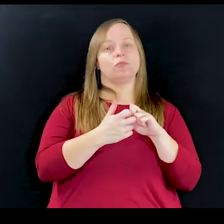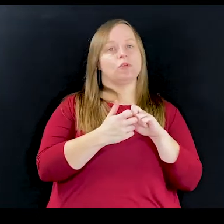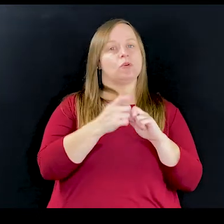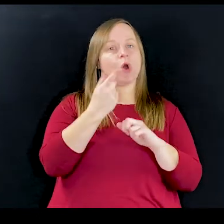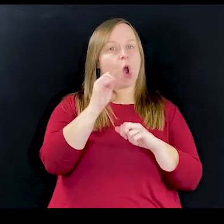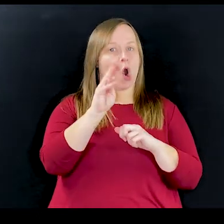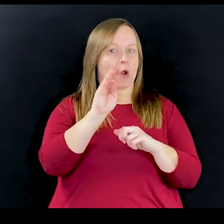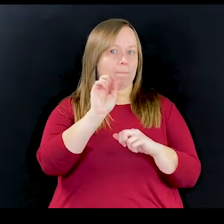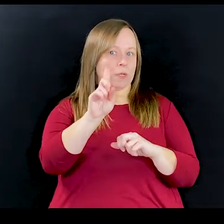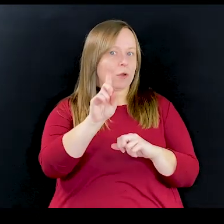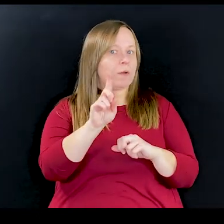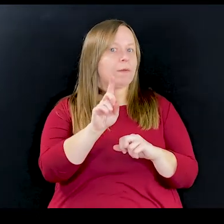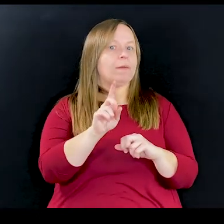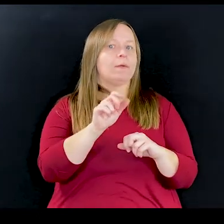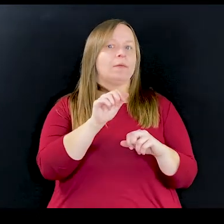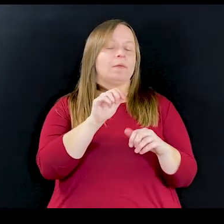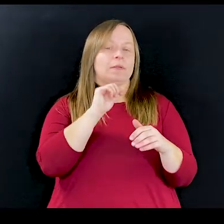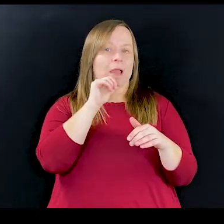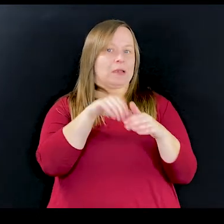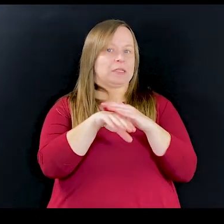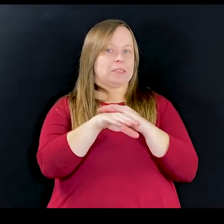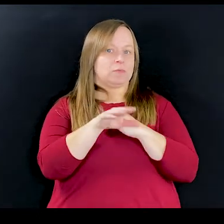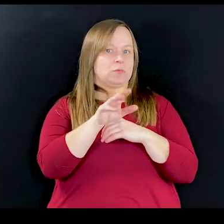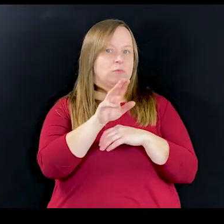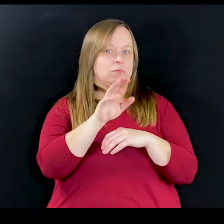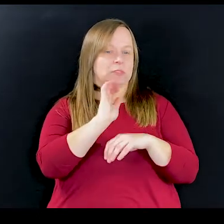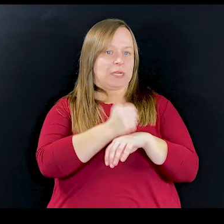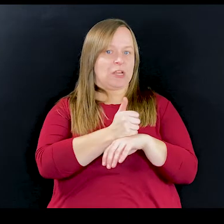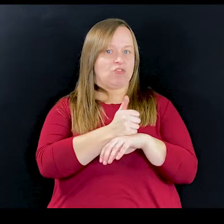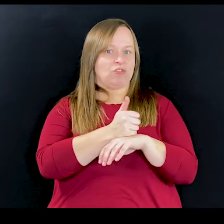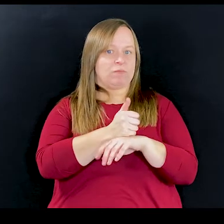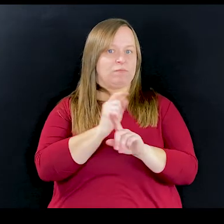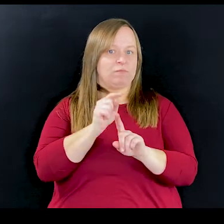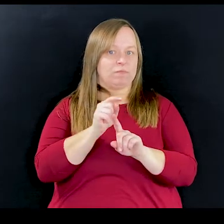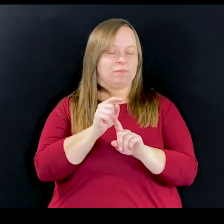or was harmed at an inaccessible Amtrak station, the list that